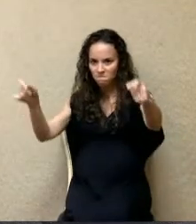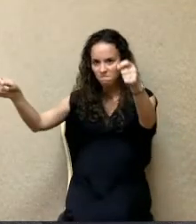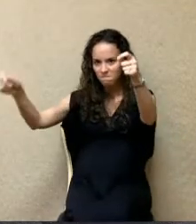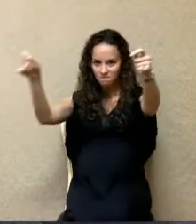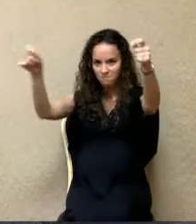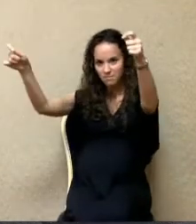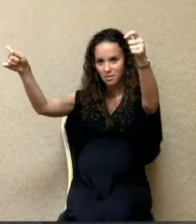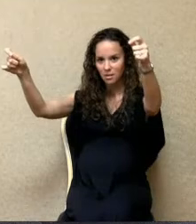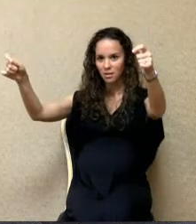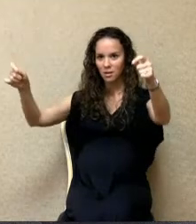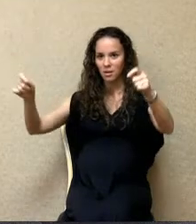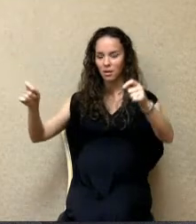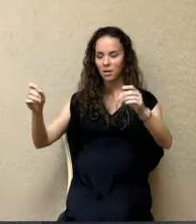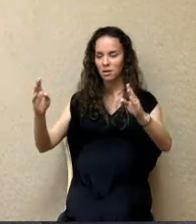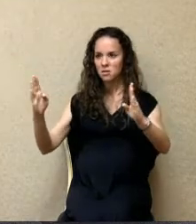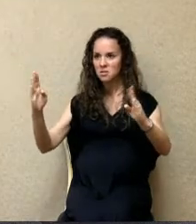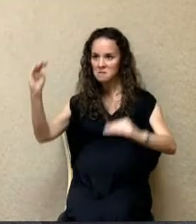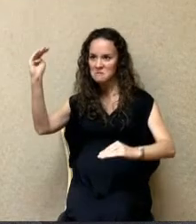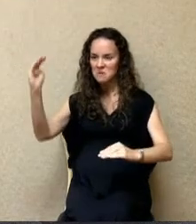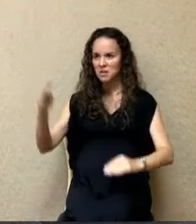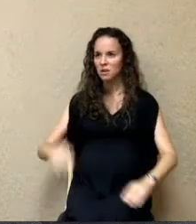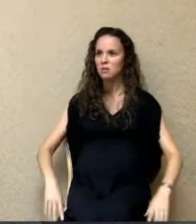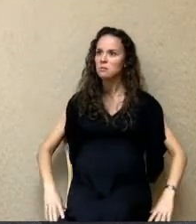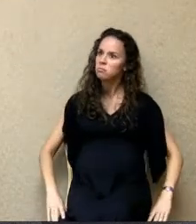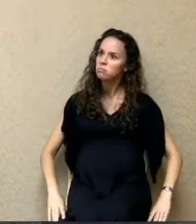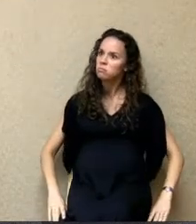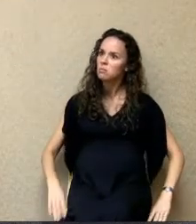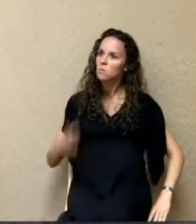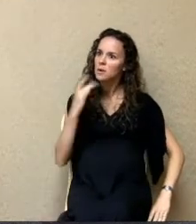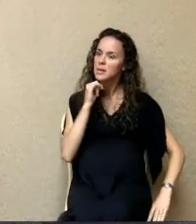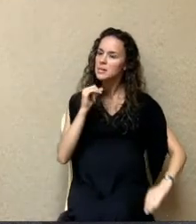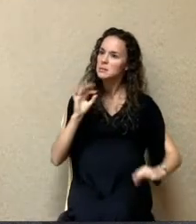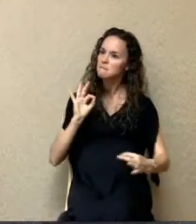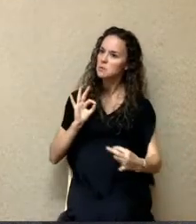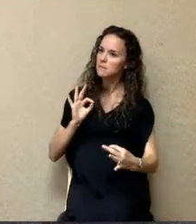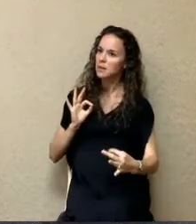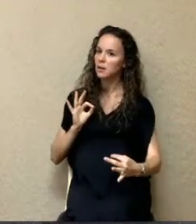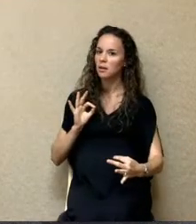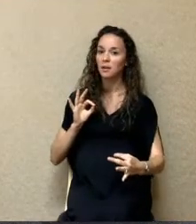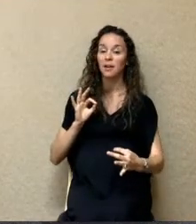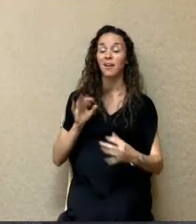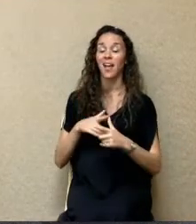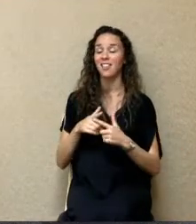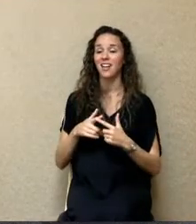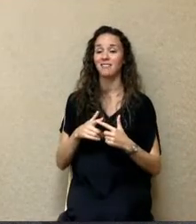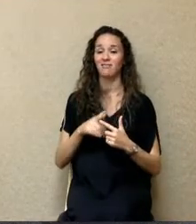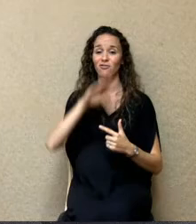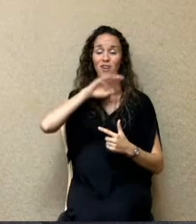Like it was killing him. Like why are these lines not straight? And then he ended up tearing it off the wall.